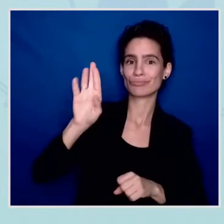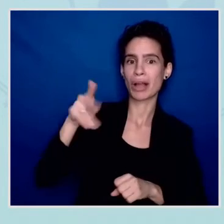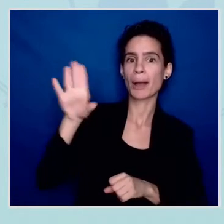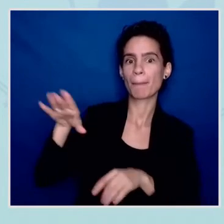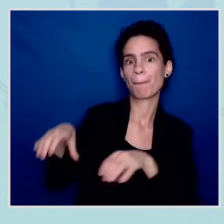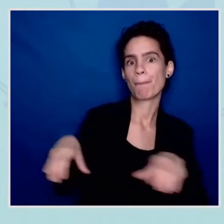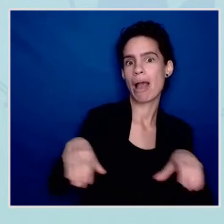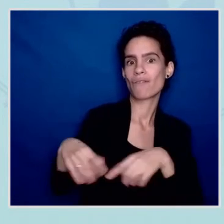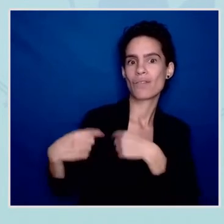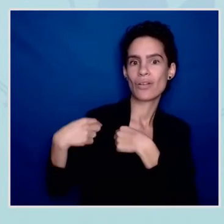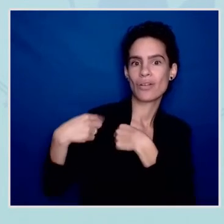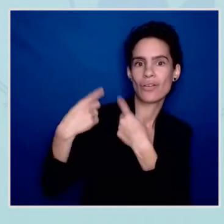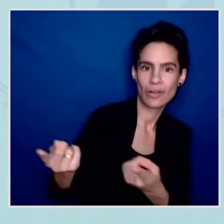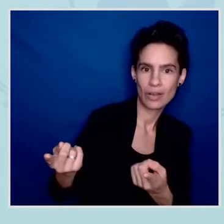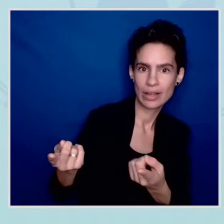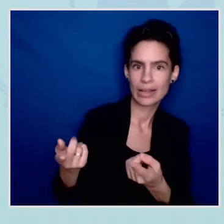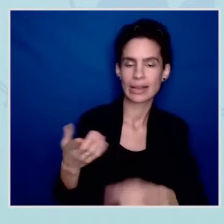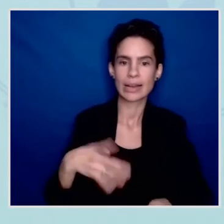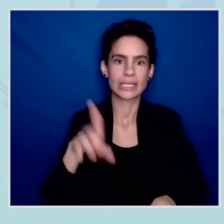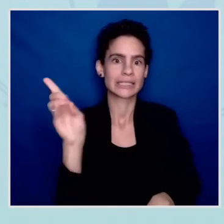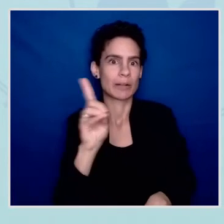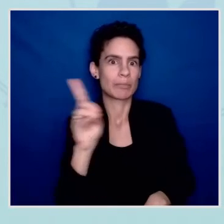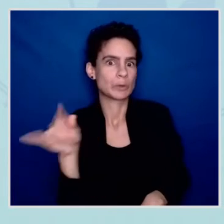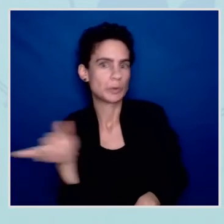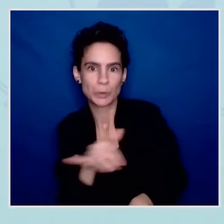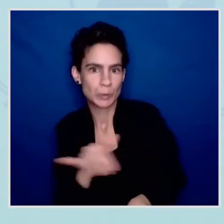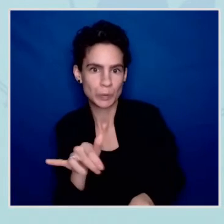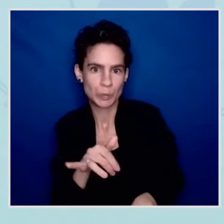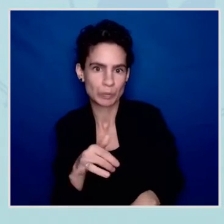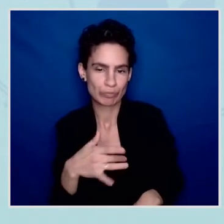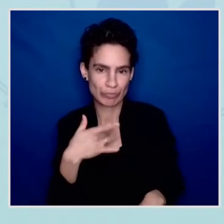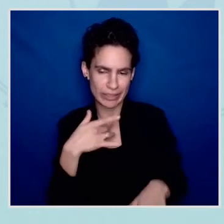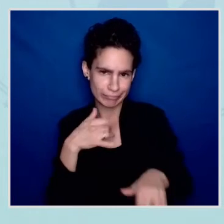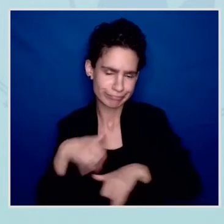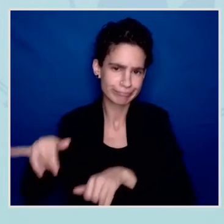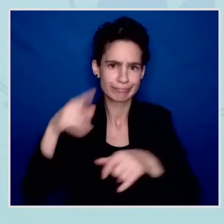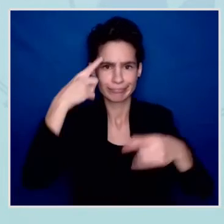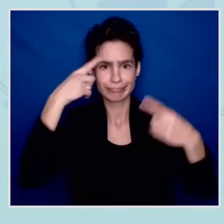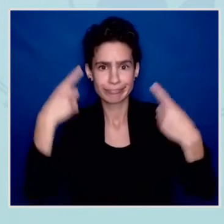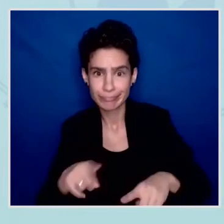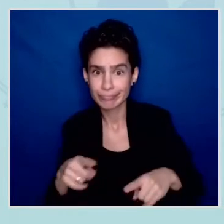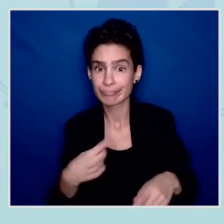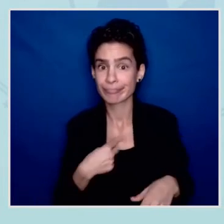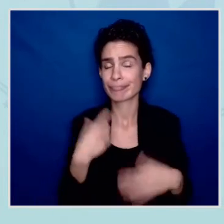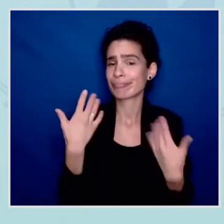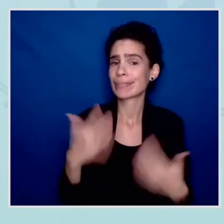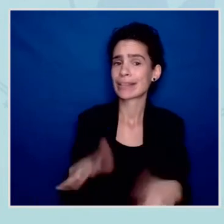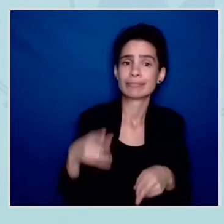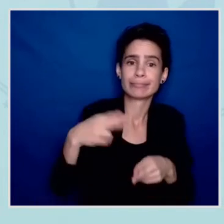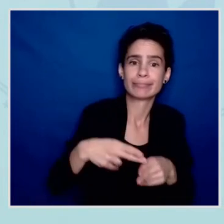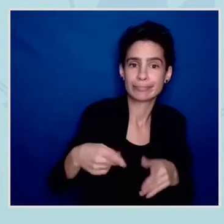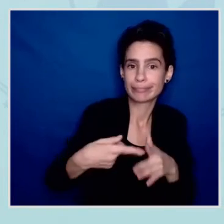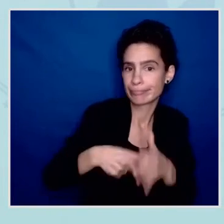THEY CALLED ME. MANY OF THEM ARE OUTRAGED AND